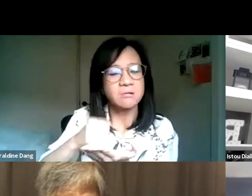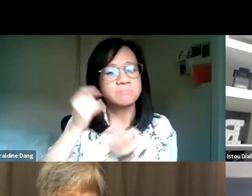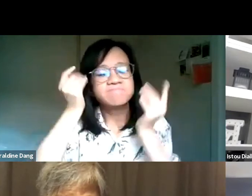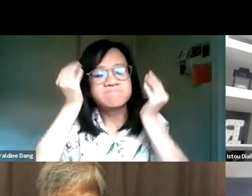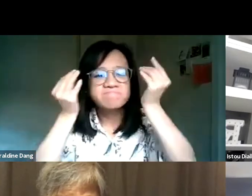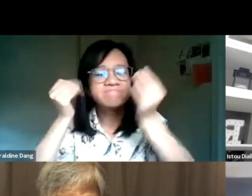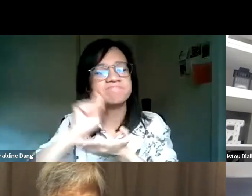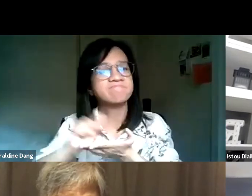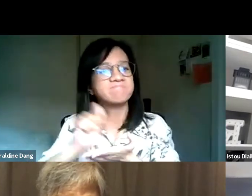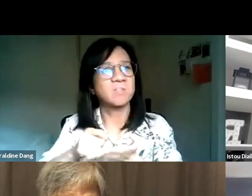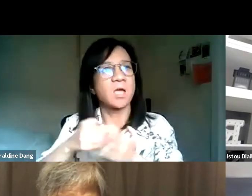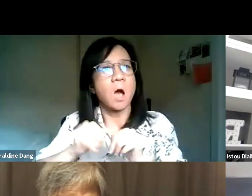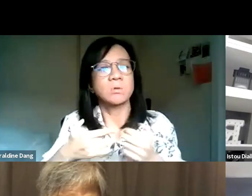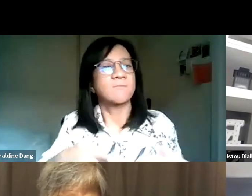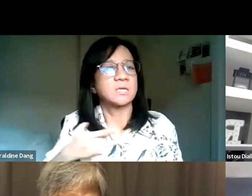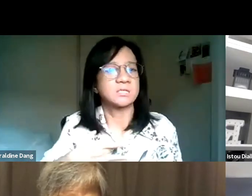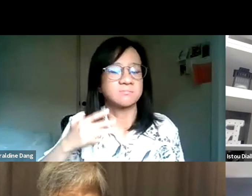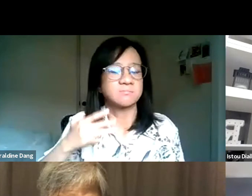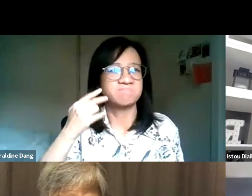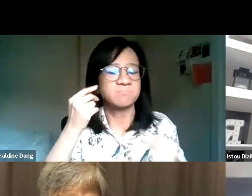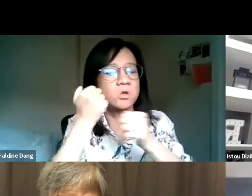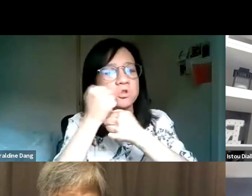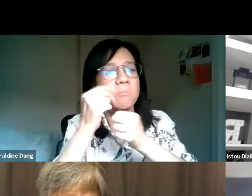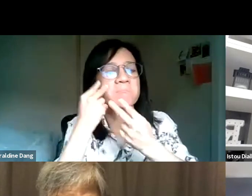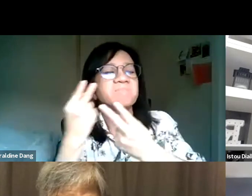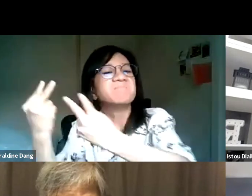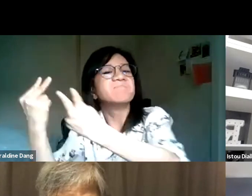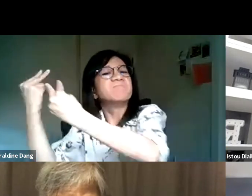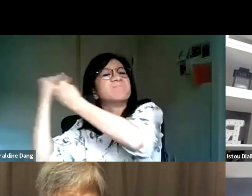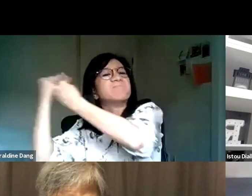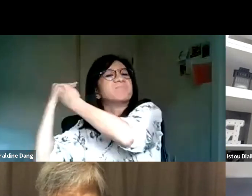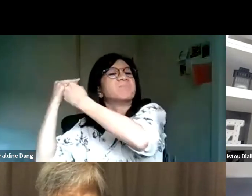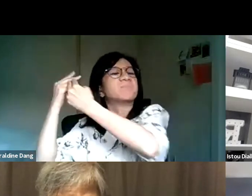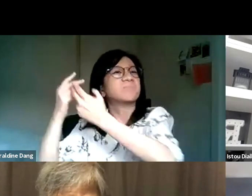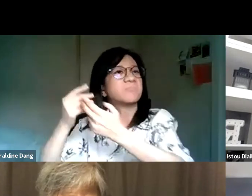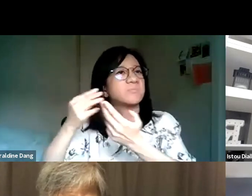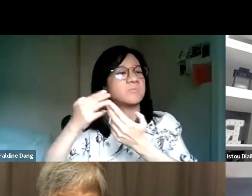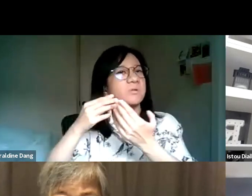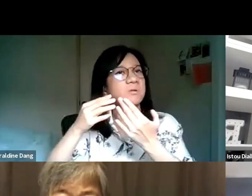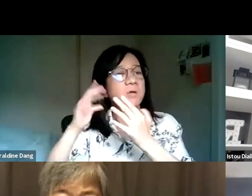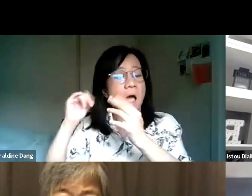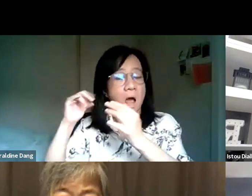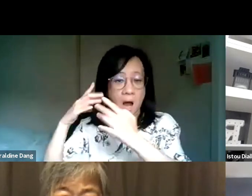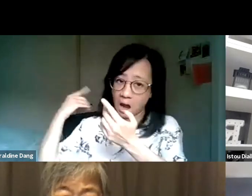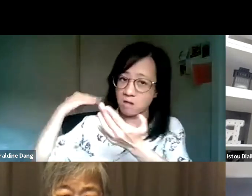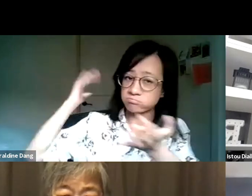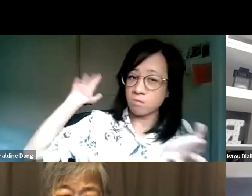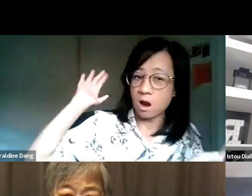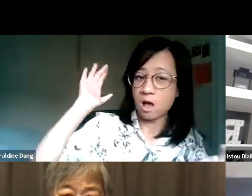and during my time, I wrote a journal recording some of my thoughts, and really recalled back